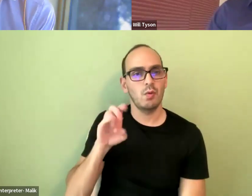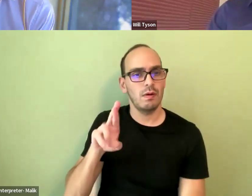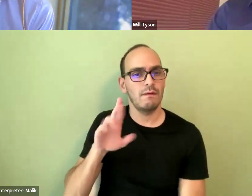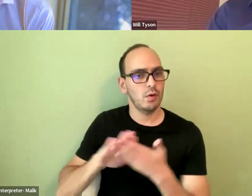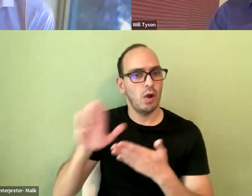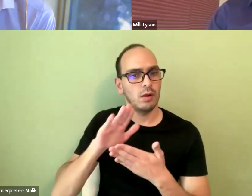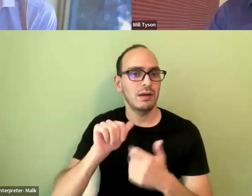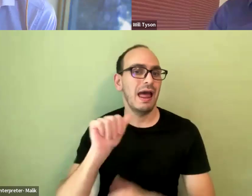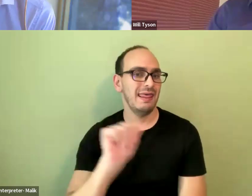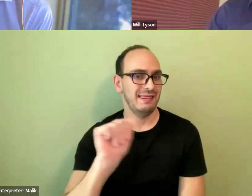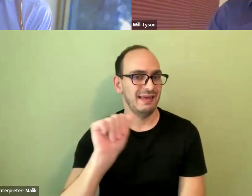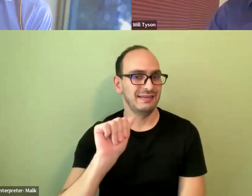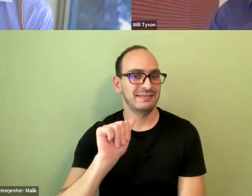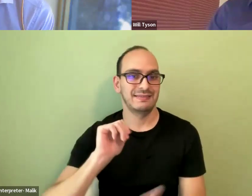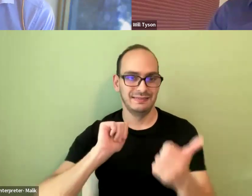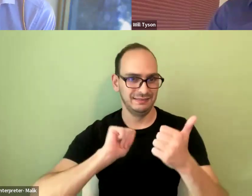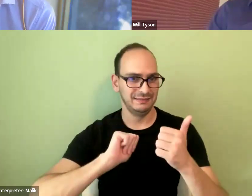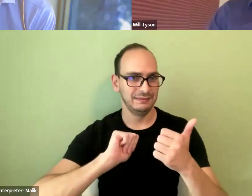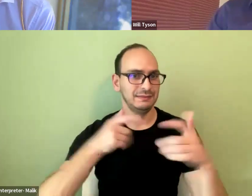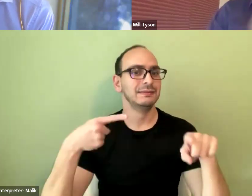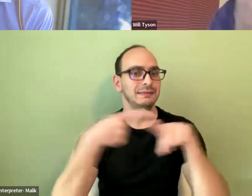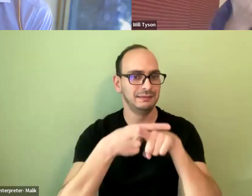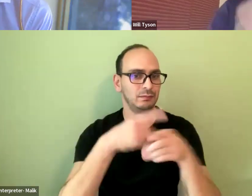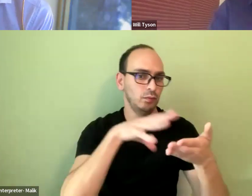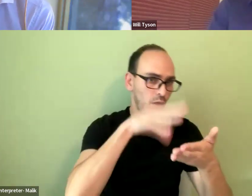athletics oftentimes compete with learnings and academic pursuits.